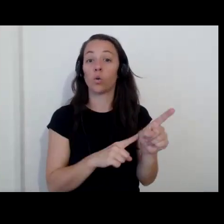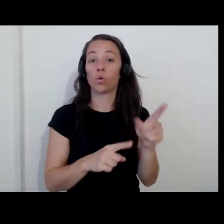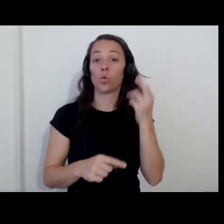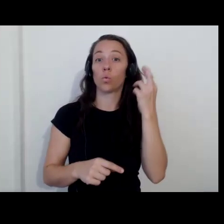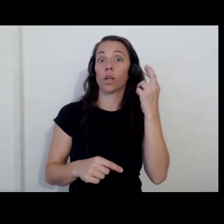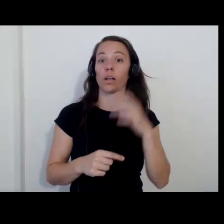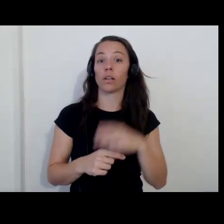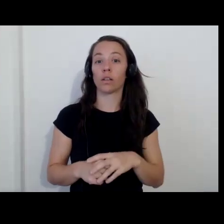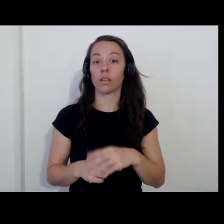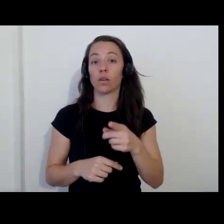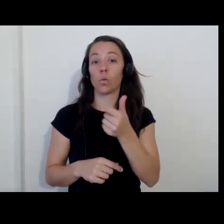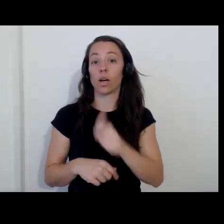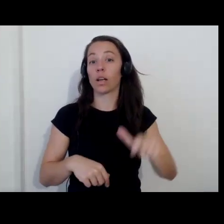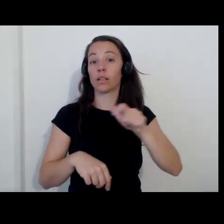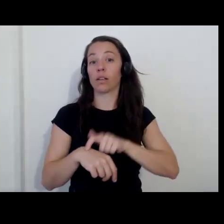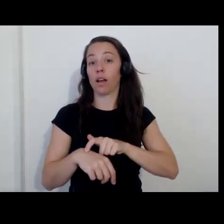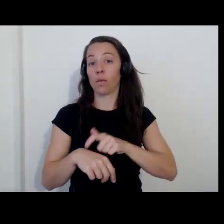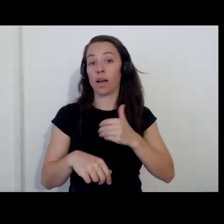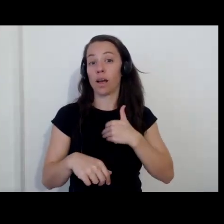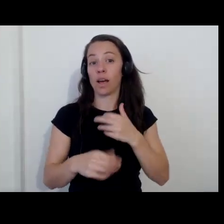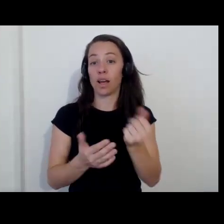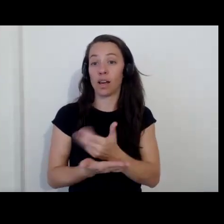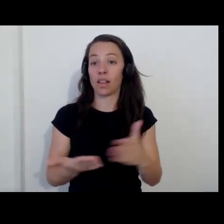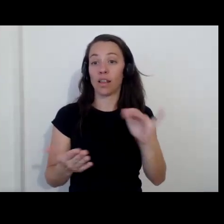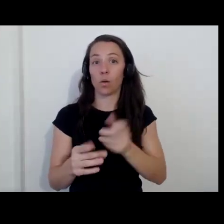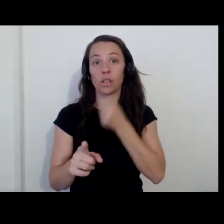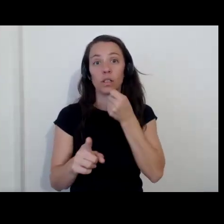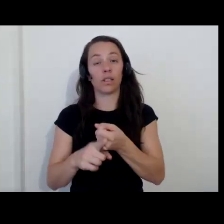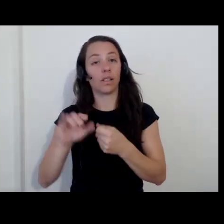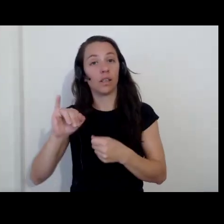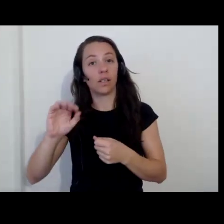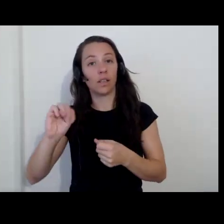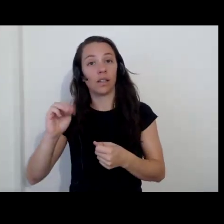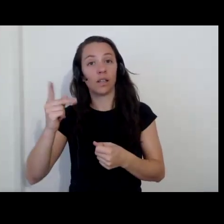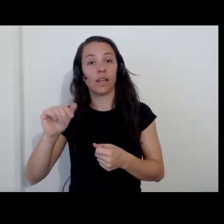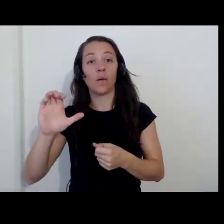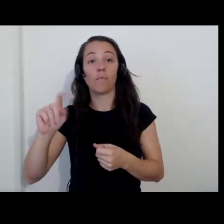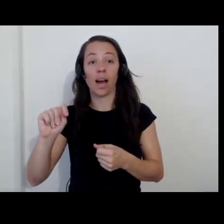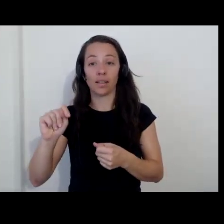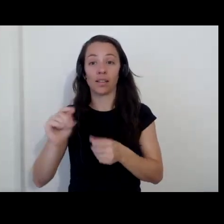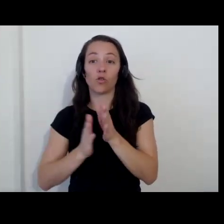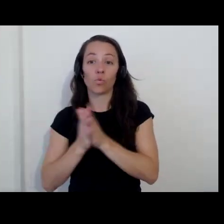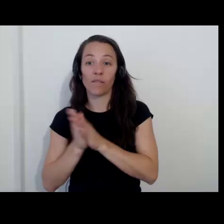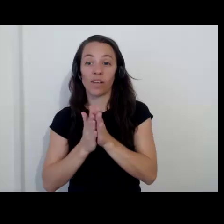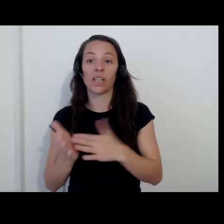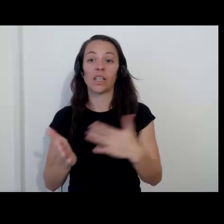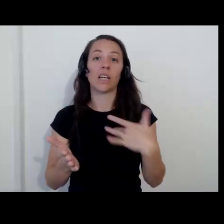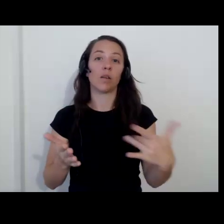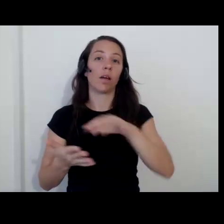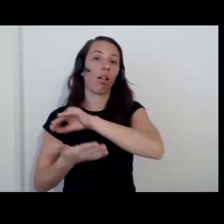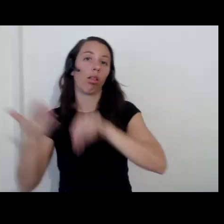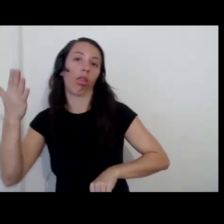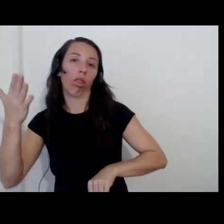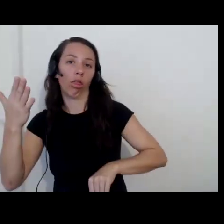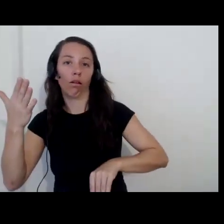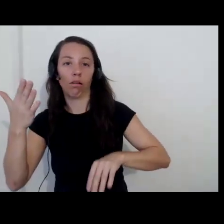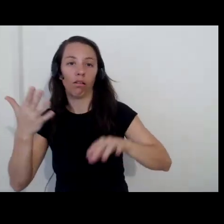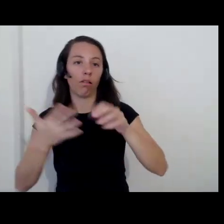anything that was impact driven, we often are often deprioritized as soon as budgets got cut.